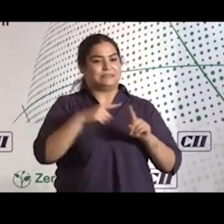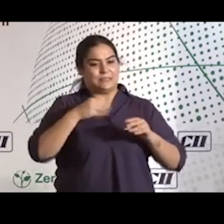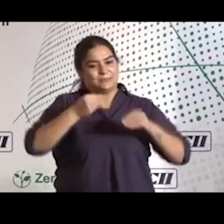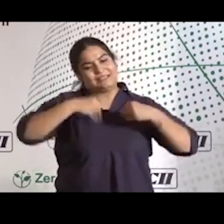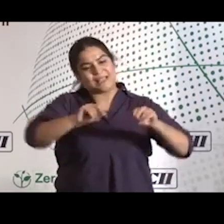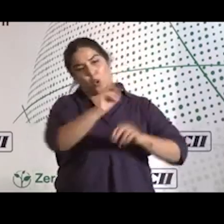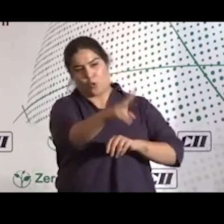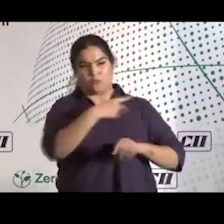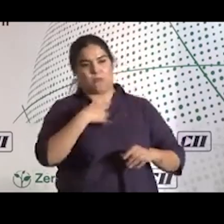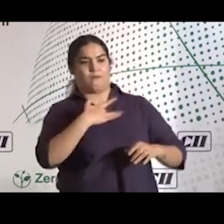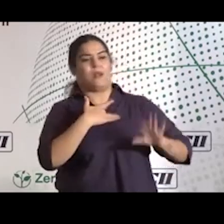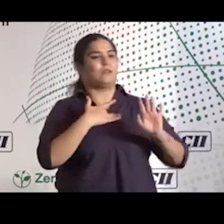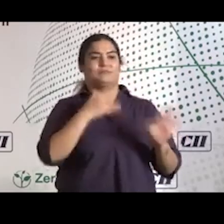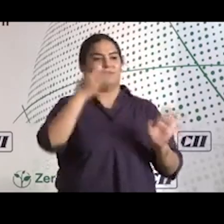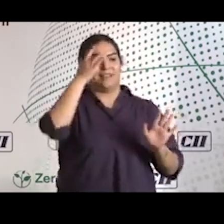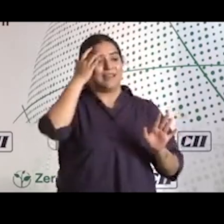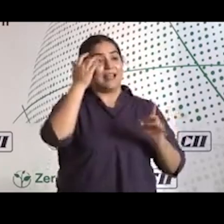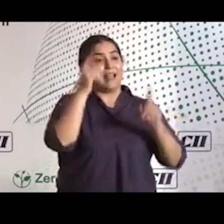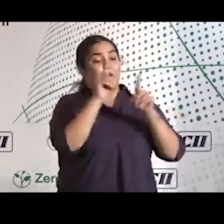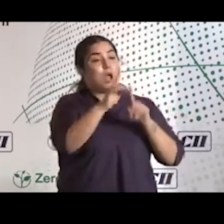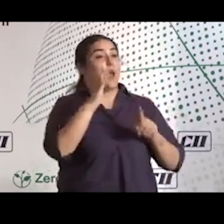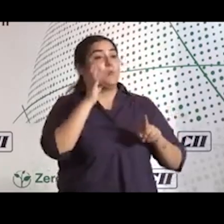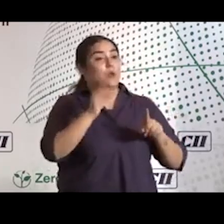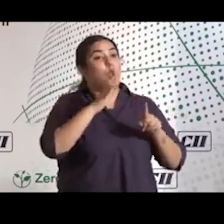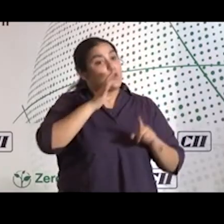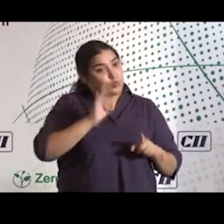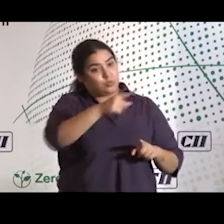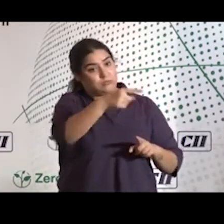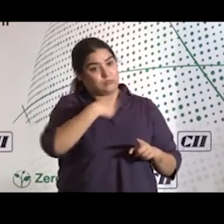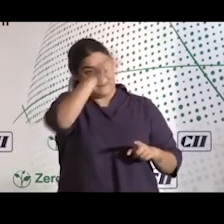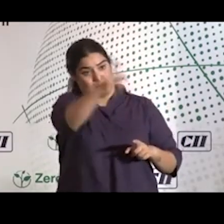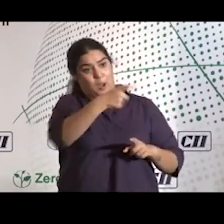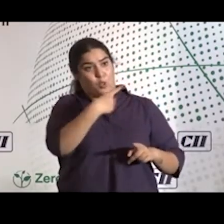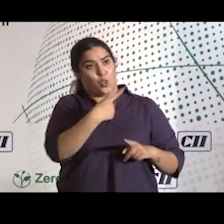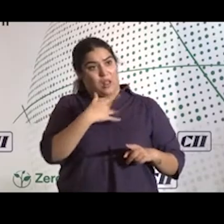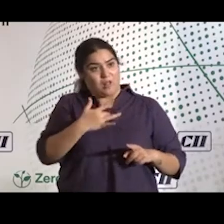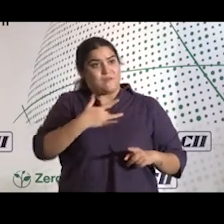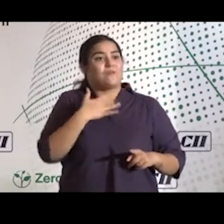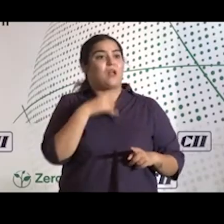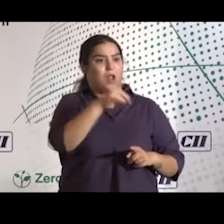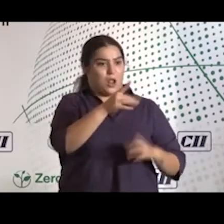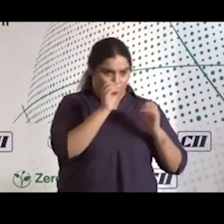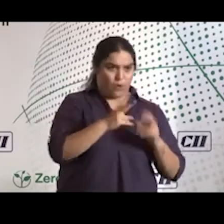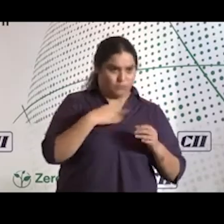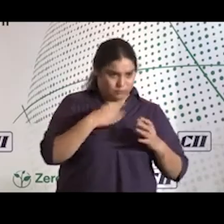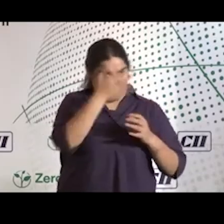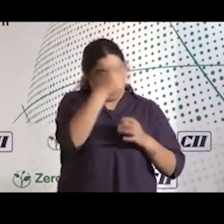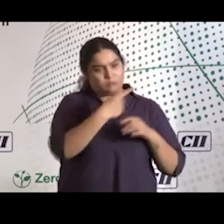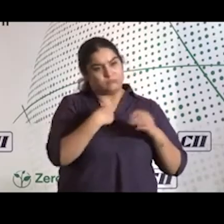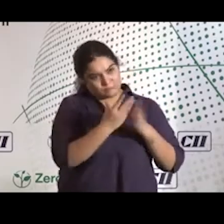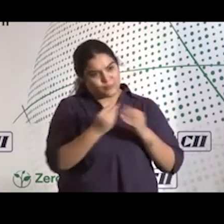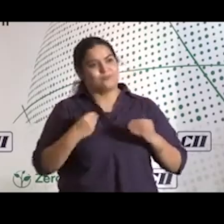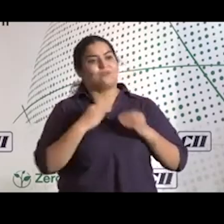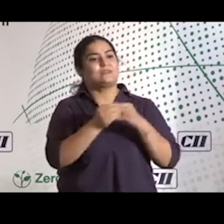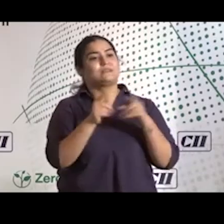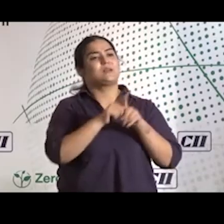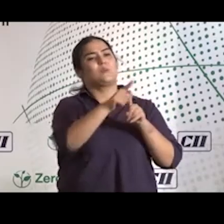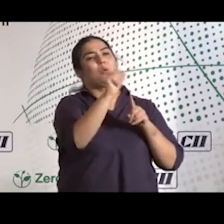This is the features, my product, this is what my product can do, this is what it is. I think if you can sell the story that this is the product